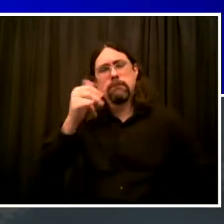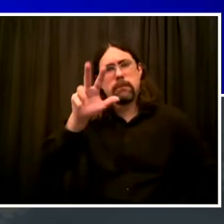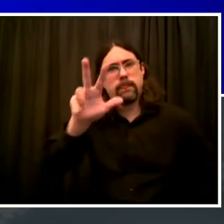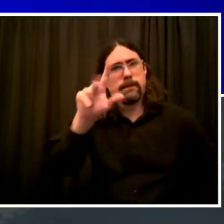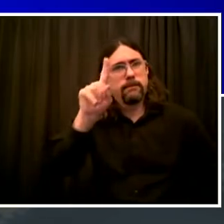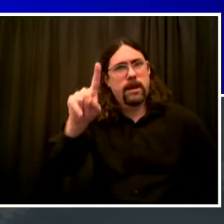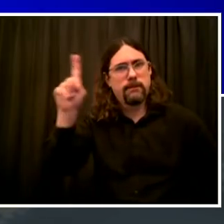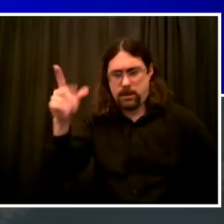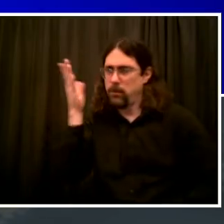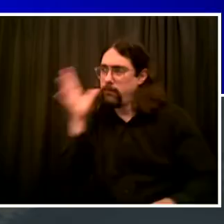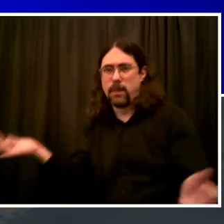IT IS SO IMPORNTTA O T